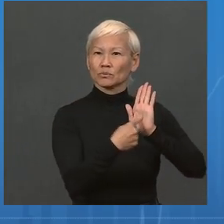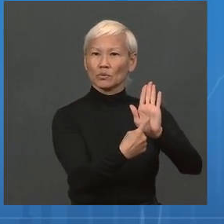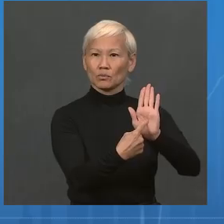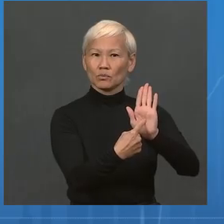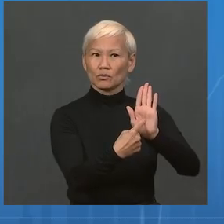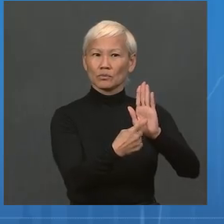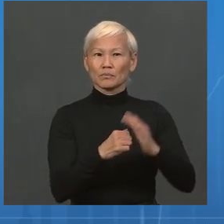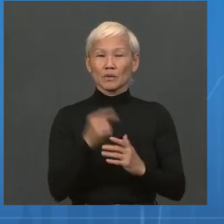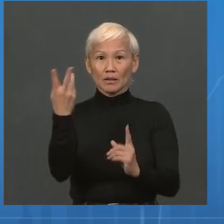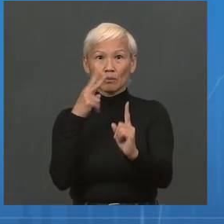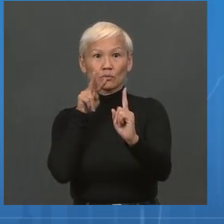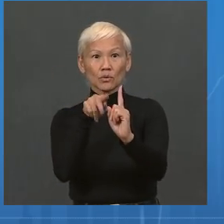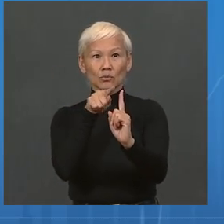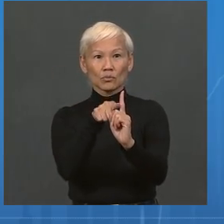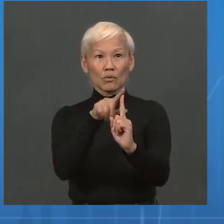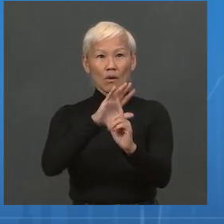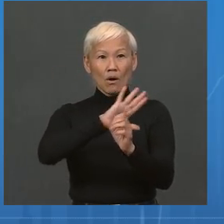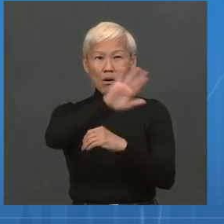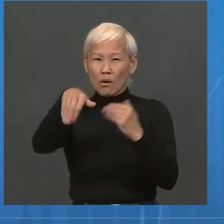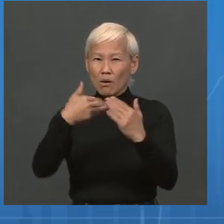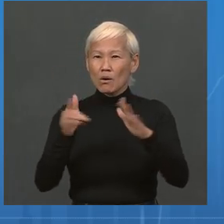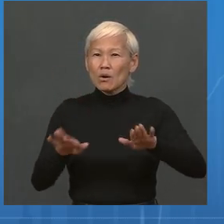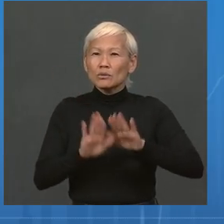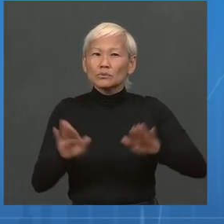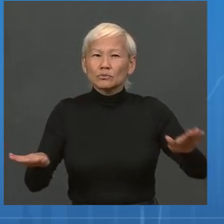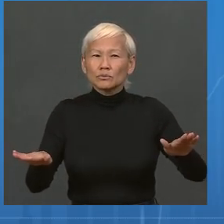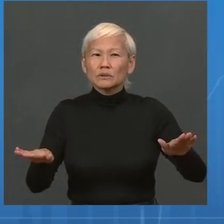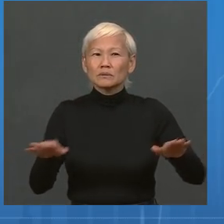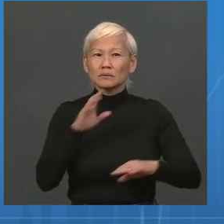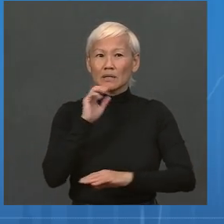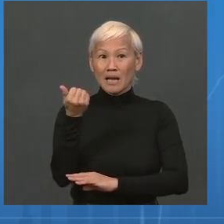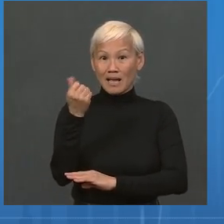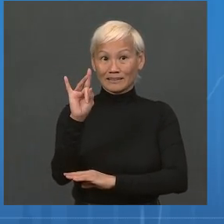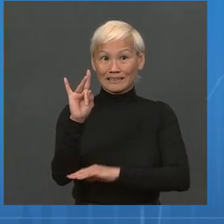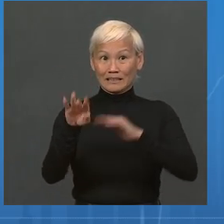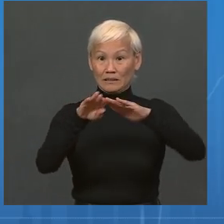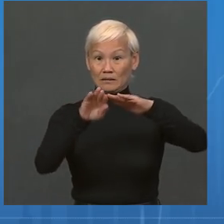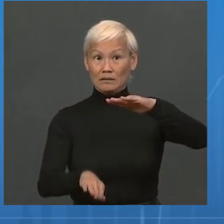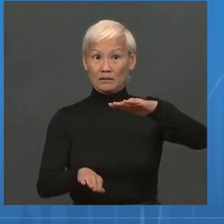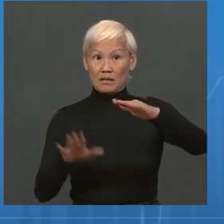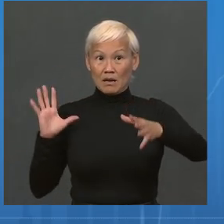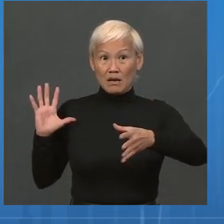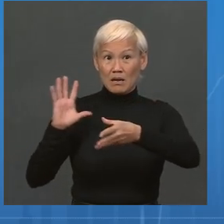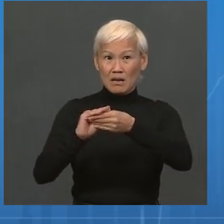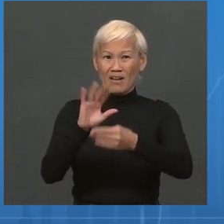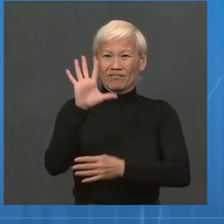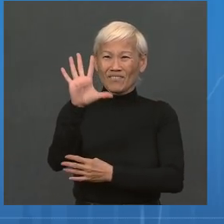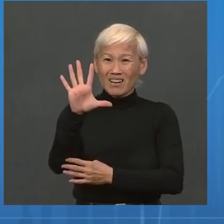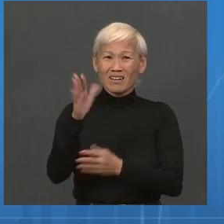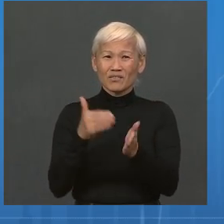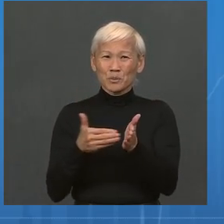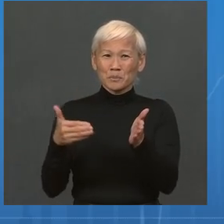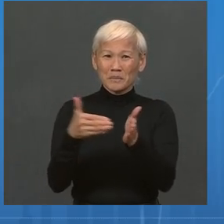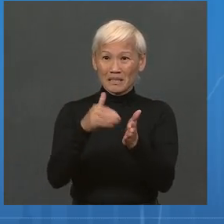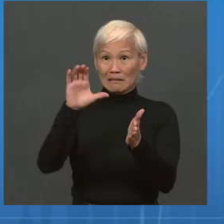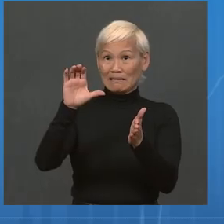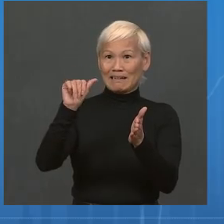of all children, those less than 18 years old: over 5 million cases, over 65,000 hospitalizations,